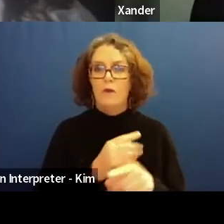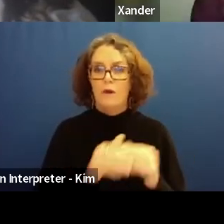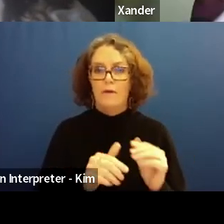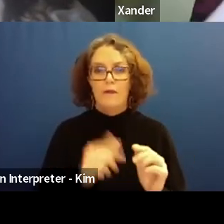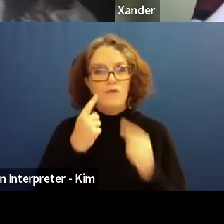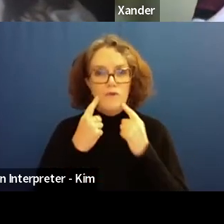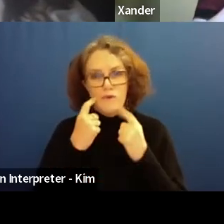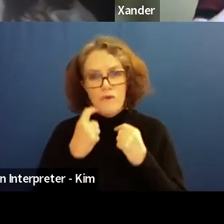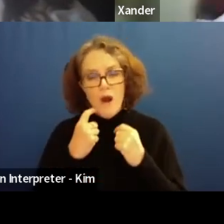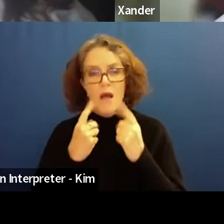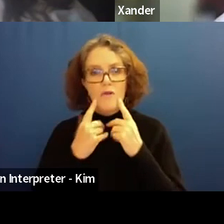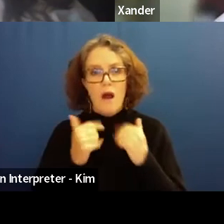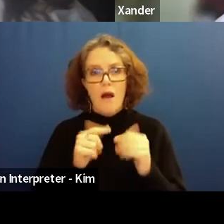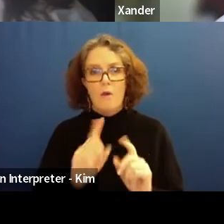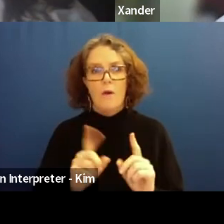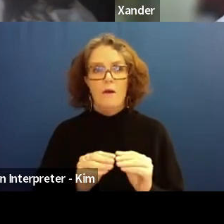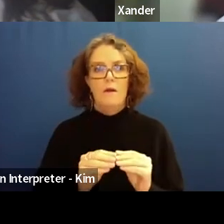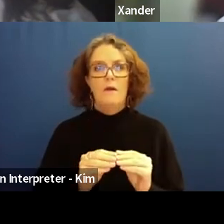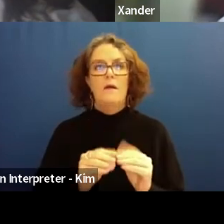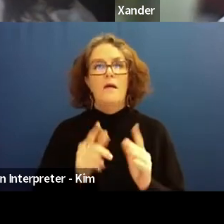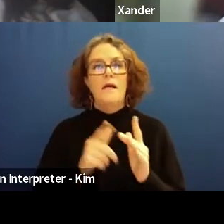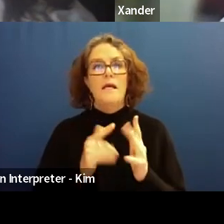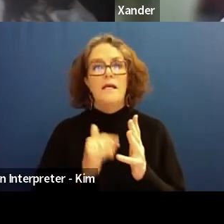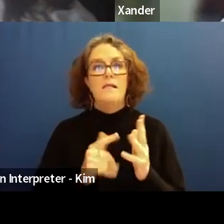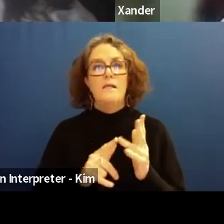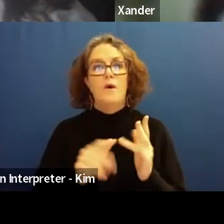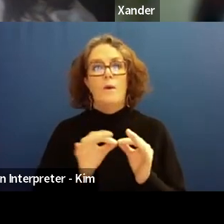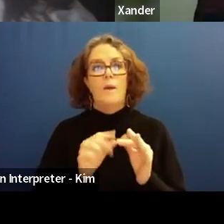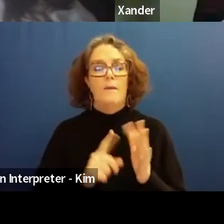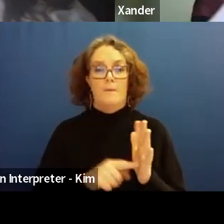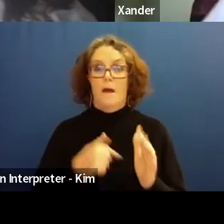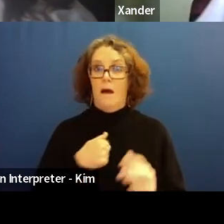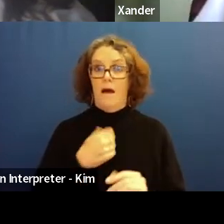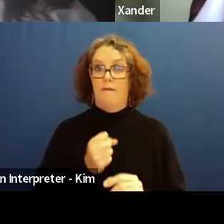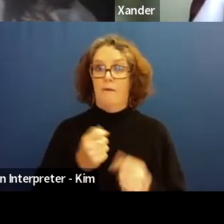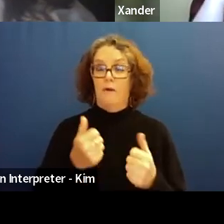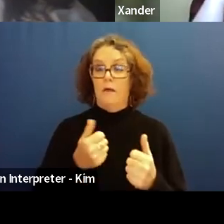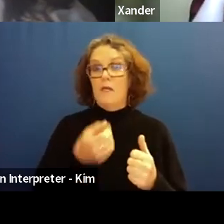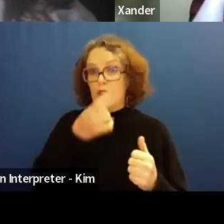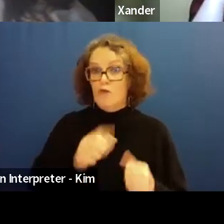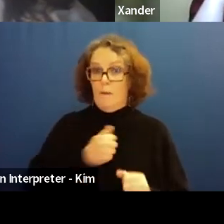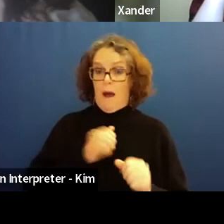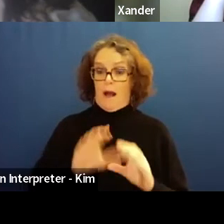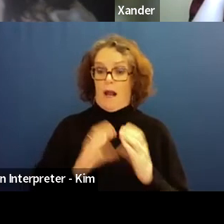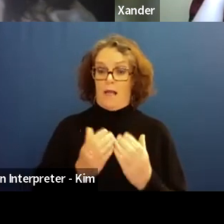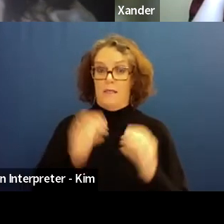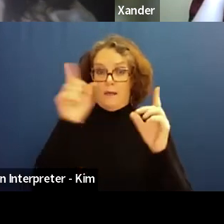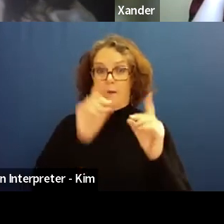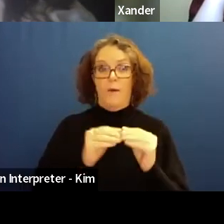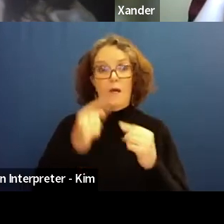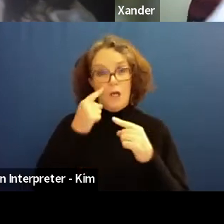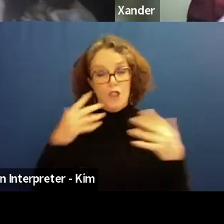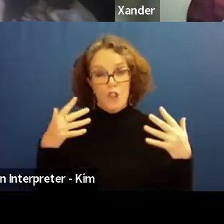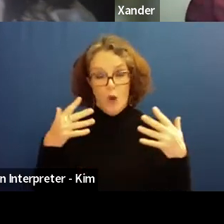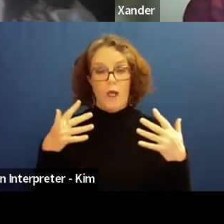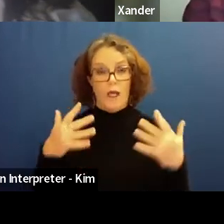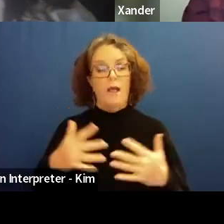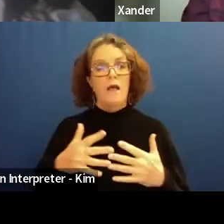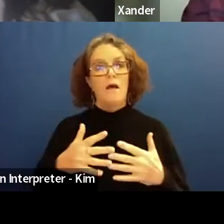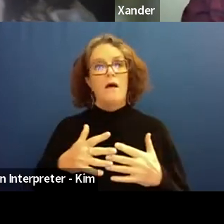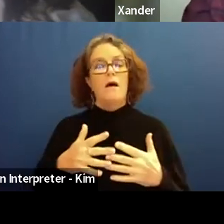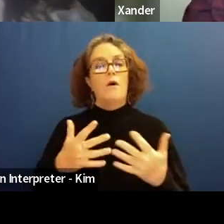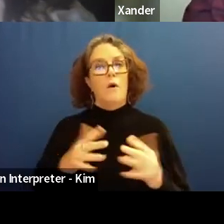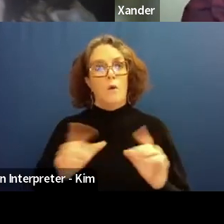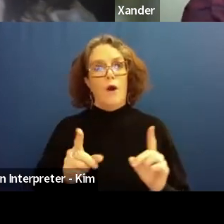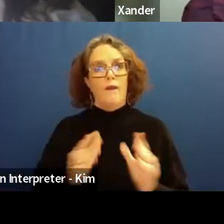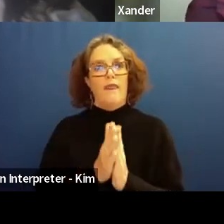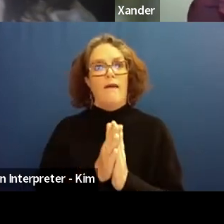I also just thinking about a good point. Um, I have some kids in my class at the moment, who are showing classic signs of regression, in some ways, and that's a really classic.